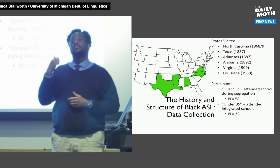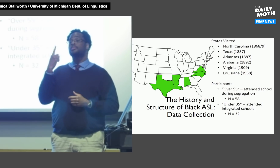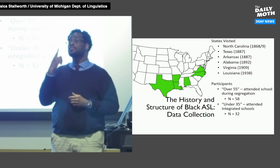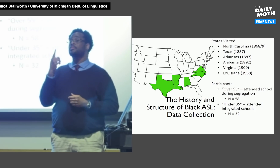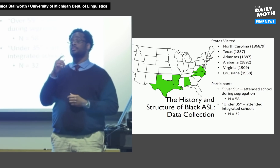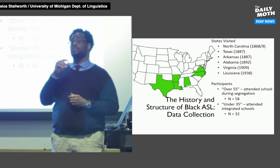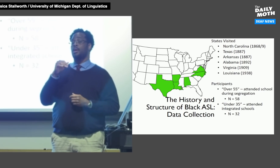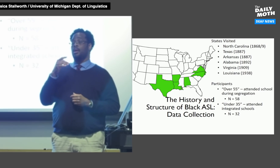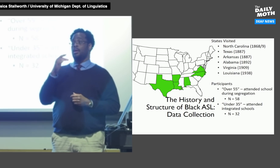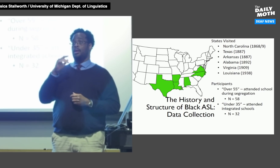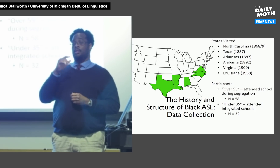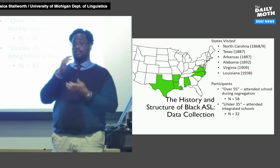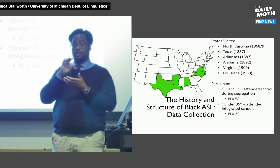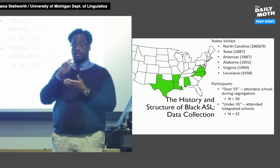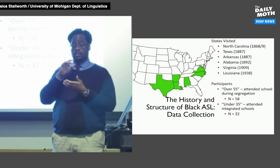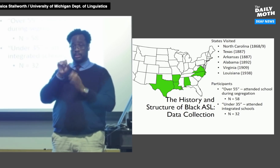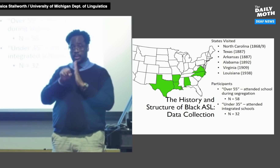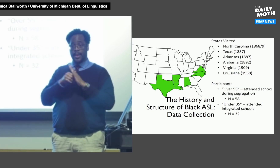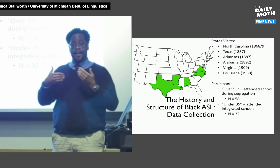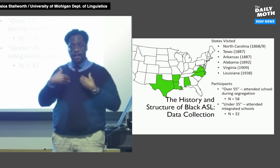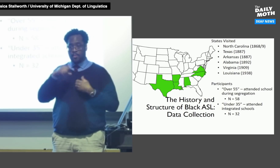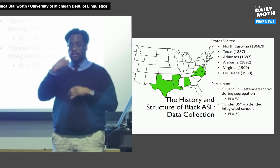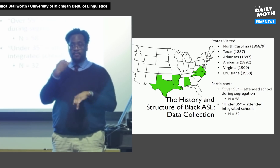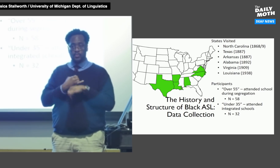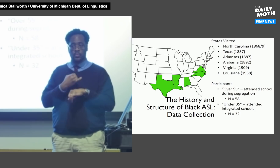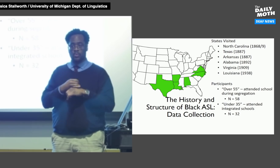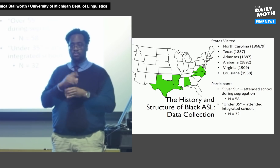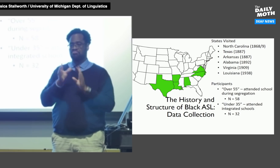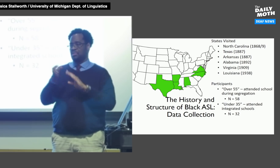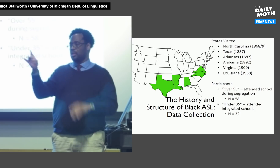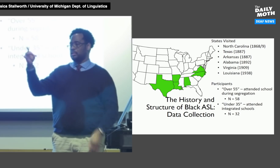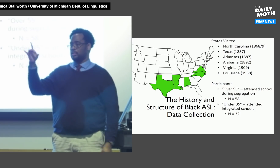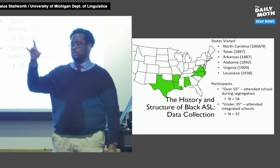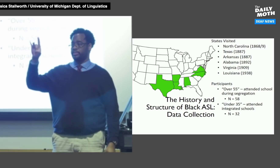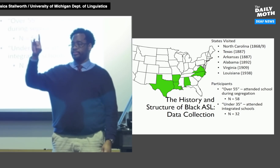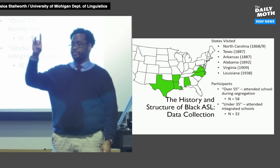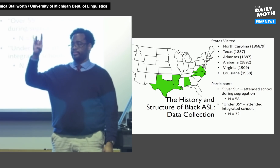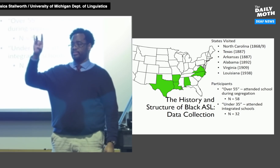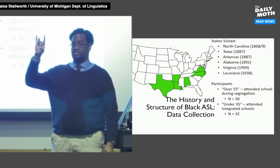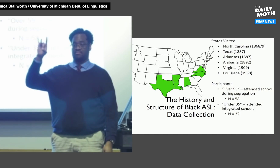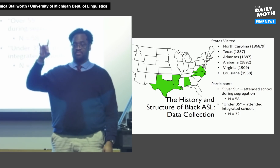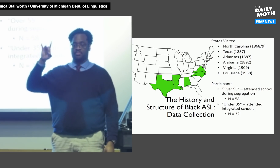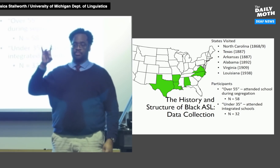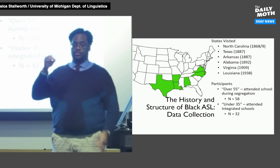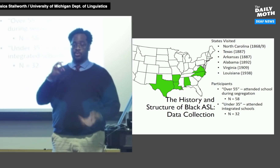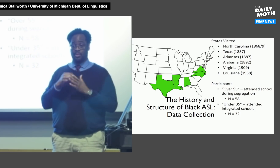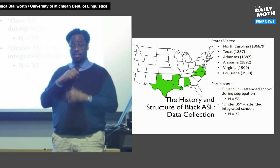But understand this, there are 18 states that had a Black Deaf school.